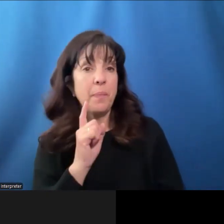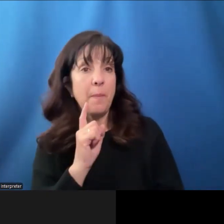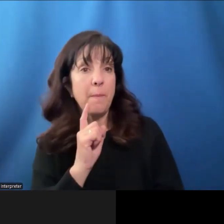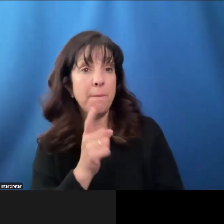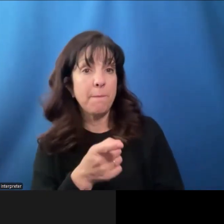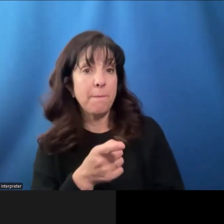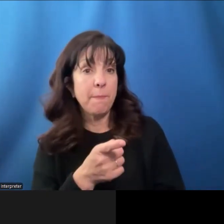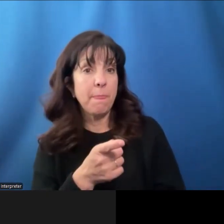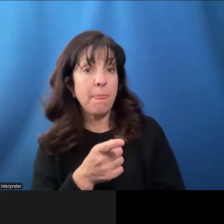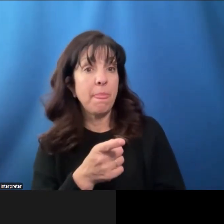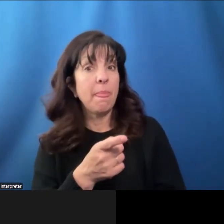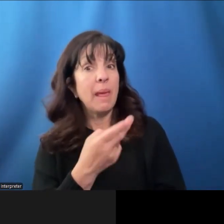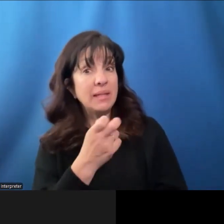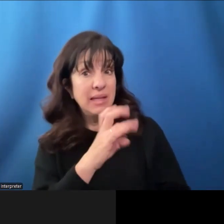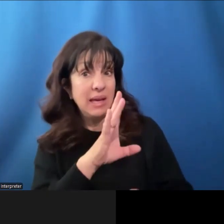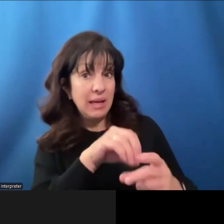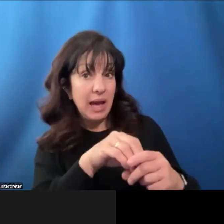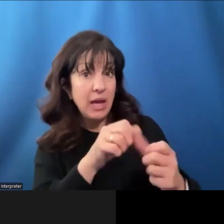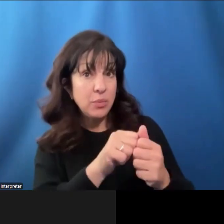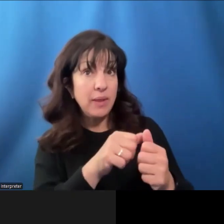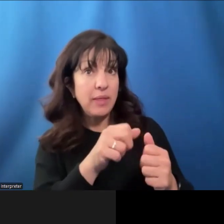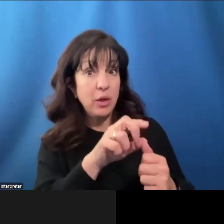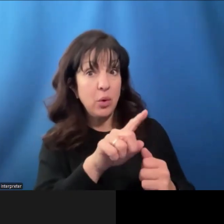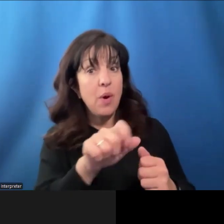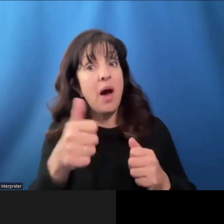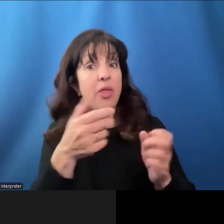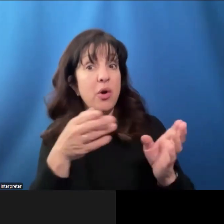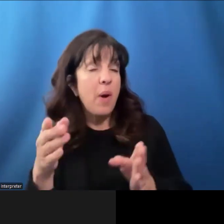Erin Forward: Is he engaged with you in other ways? Or is he, is